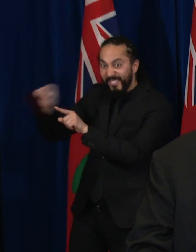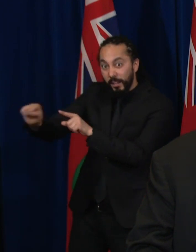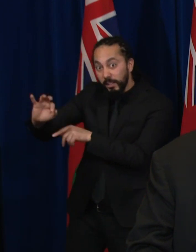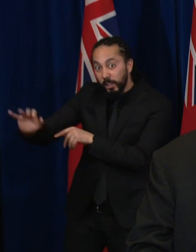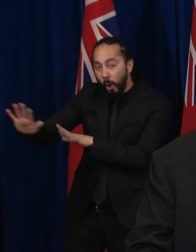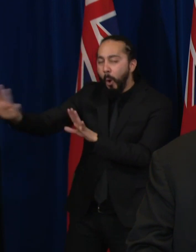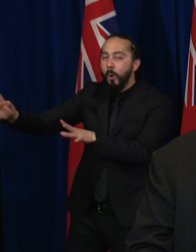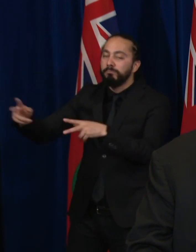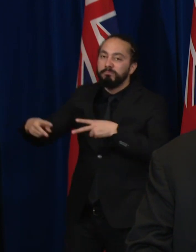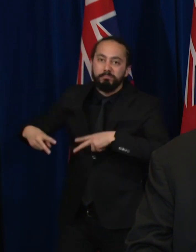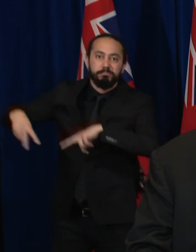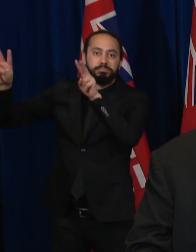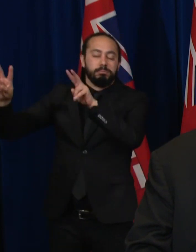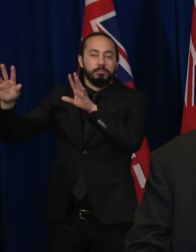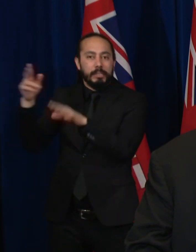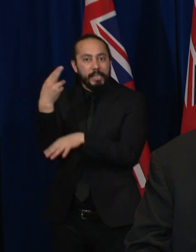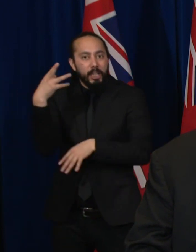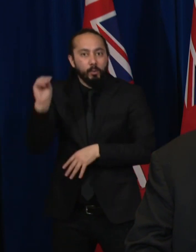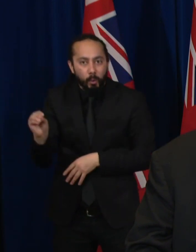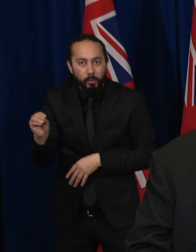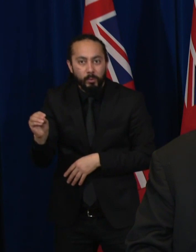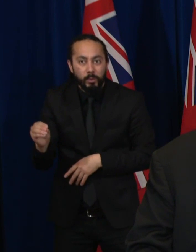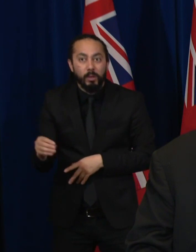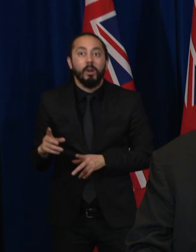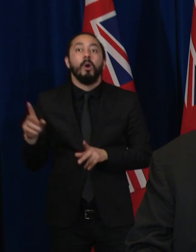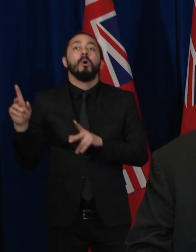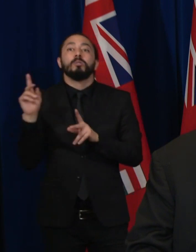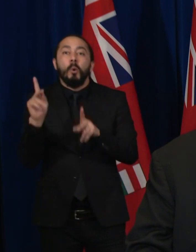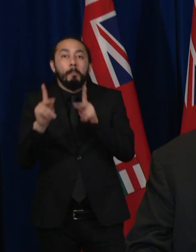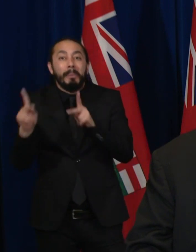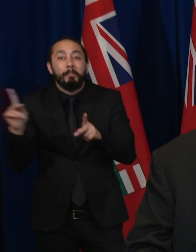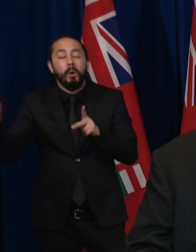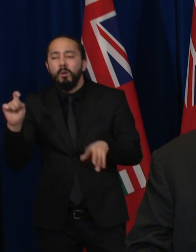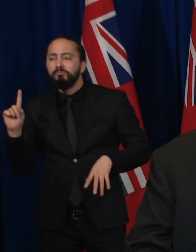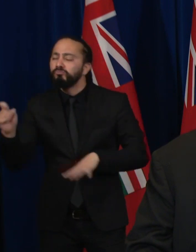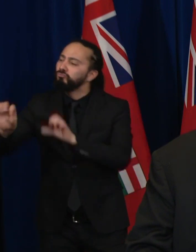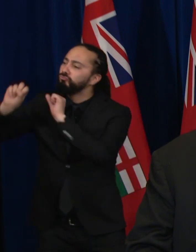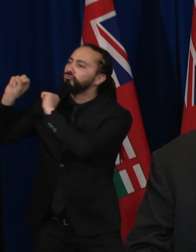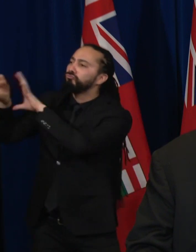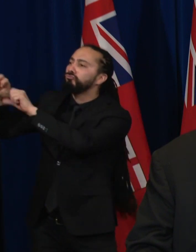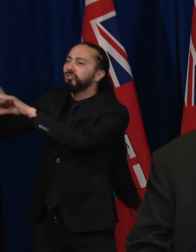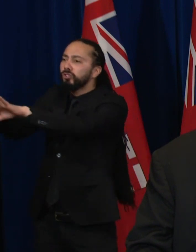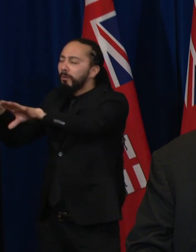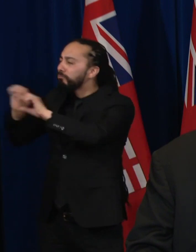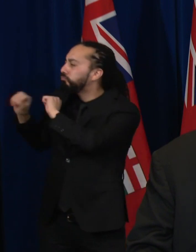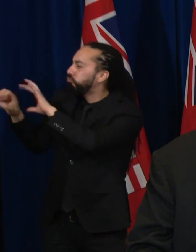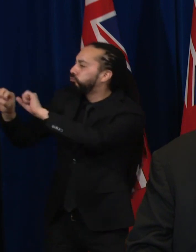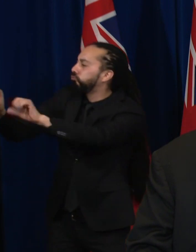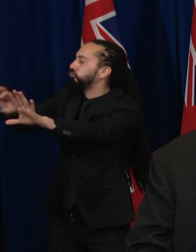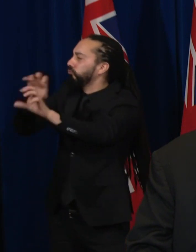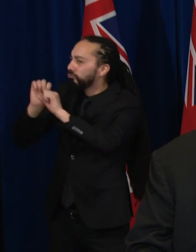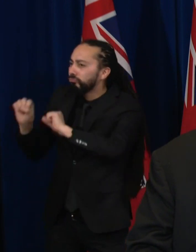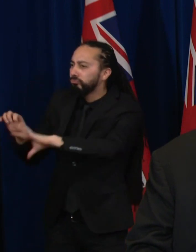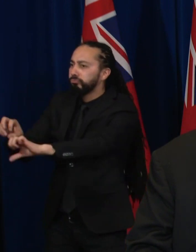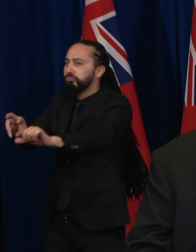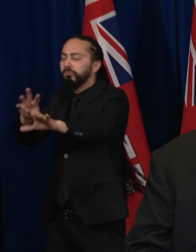day to make sure we have food on our tables. I just want to thank them. I want to thank them for their service.